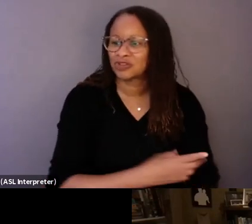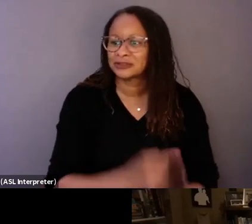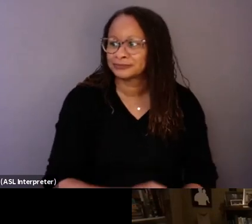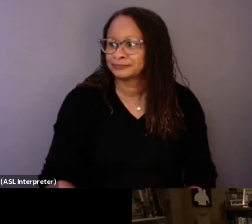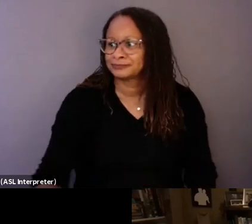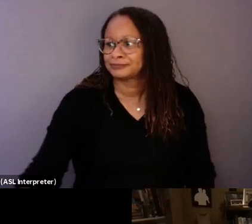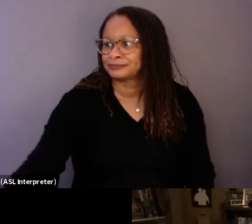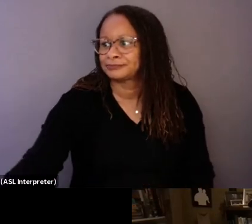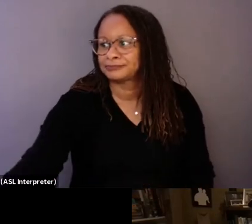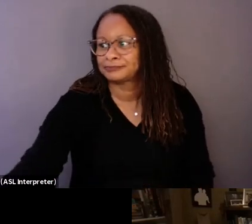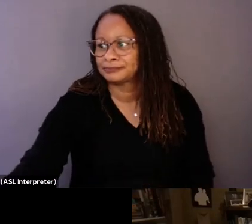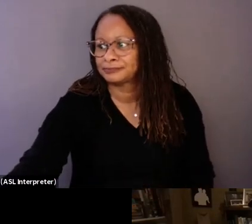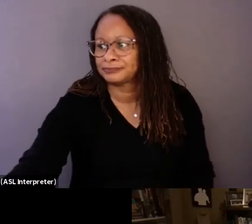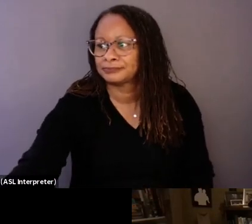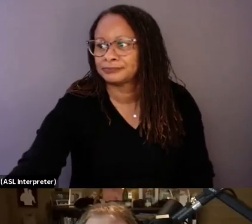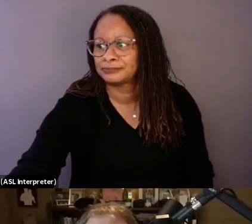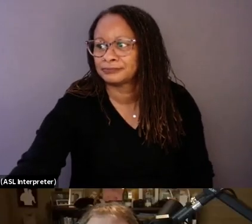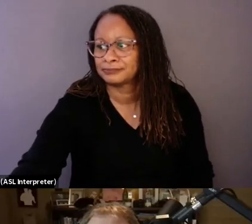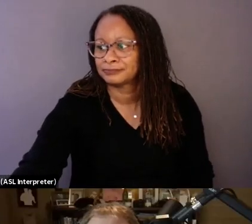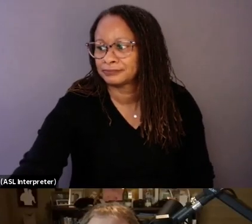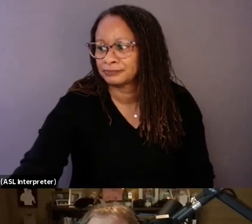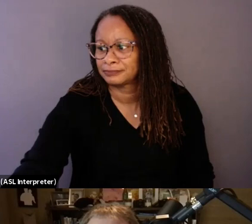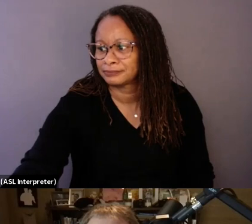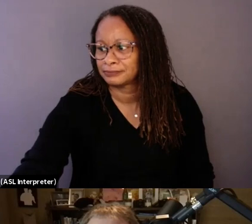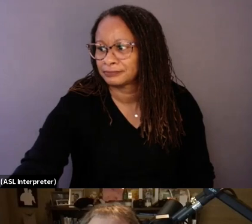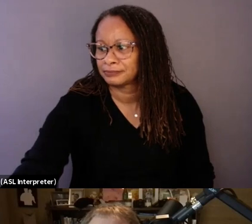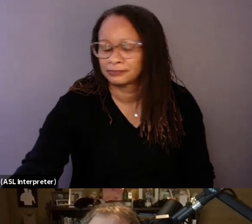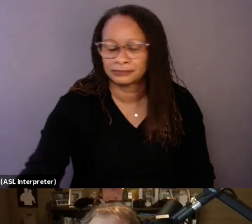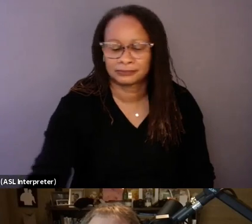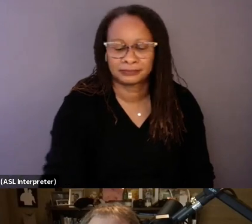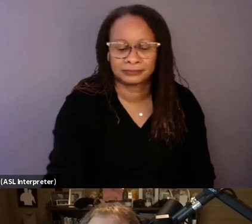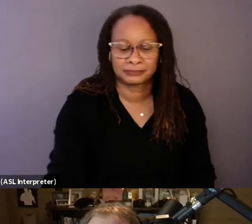Judy and RJ, RJ, we'll start with you and then go over to Judy because the other love story in the film, of course,